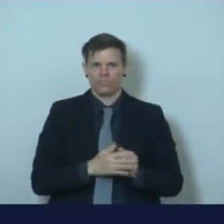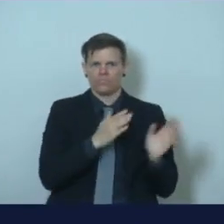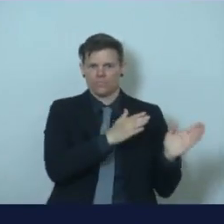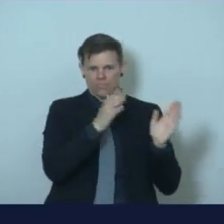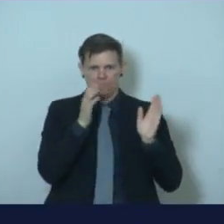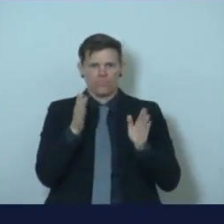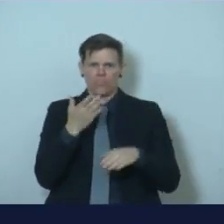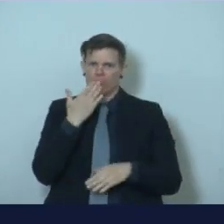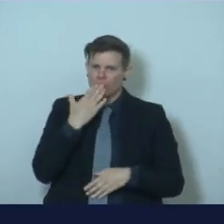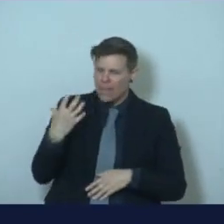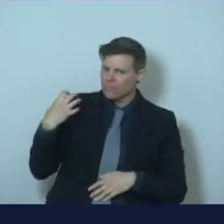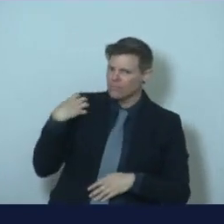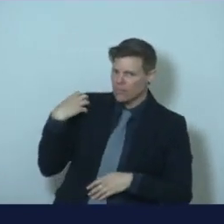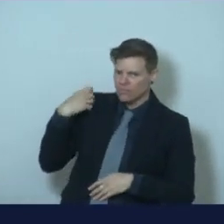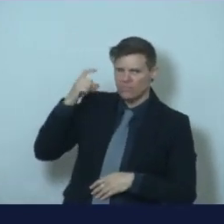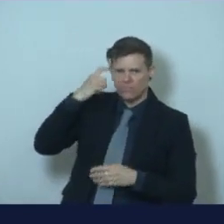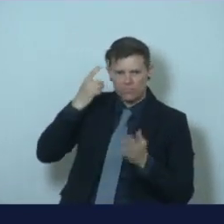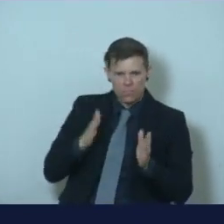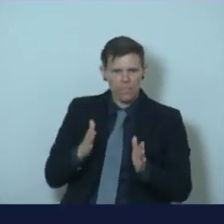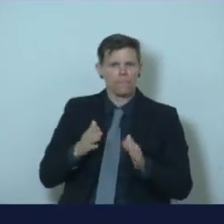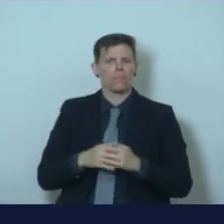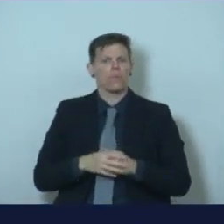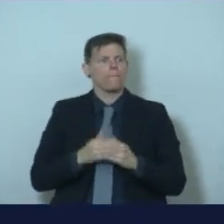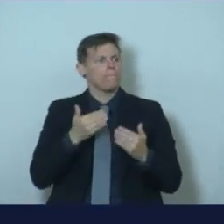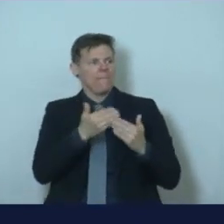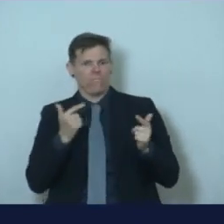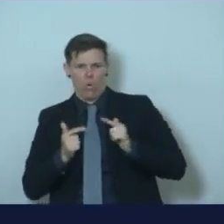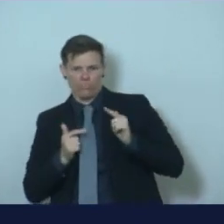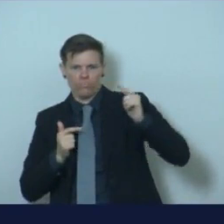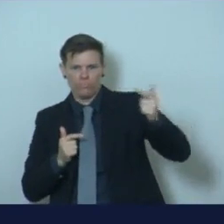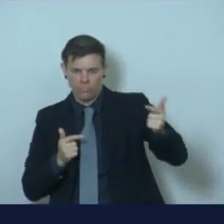YOUR LEADERSHIP AND YOUR WORK. GENERAL? THANK YOU VERY MUCH, GOVERNOR.